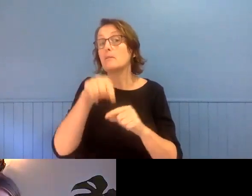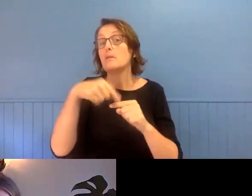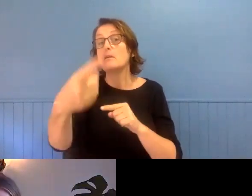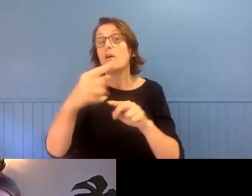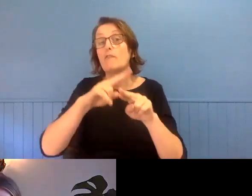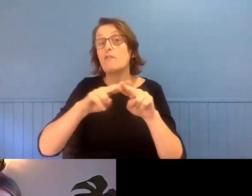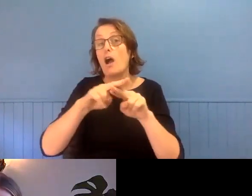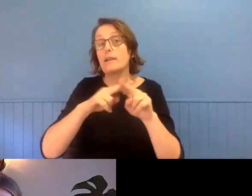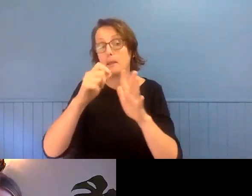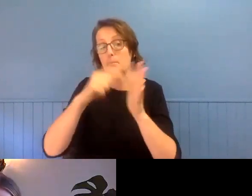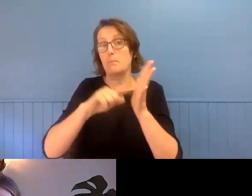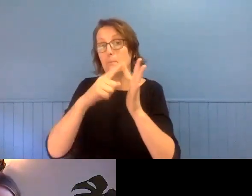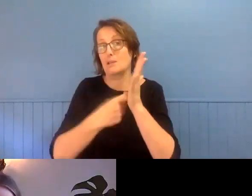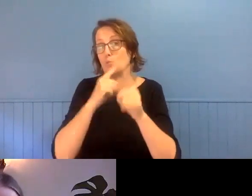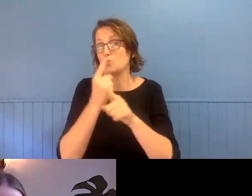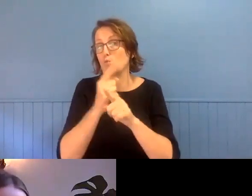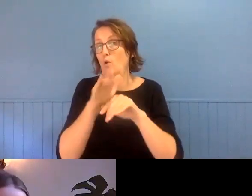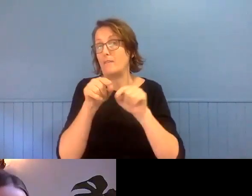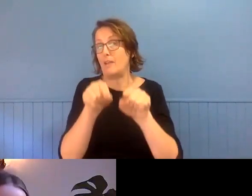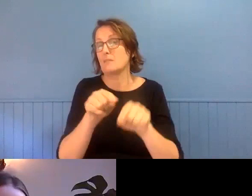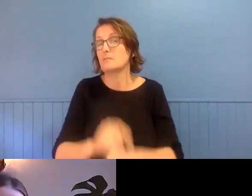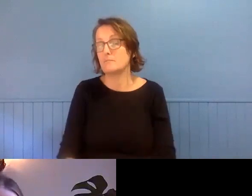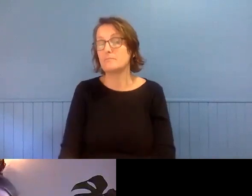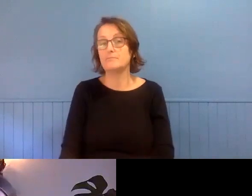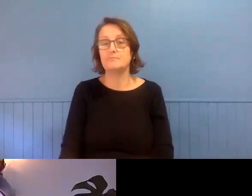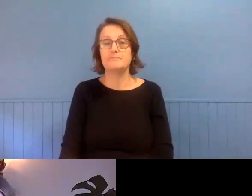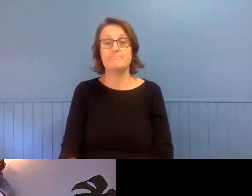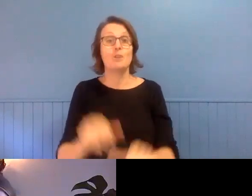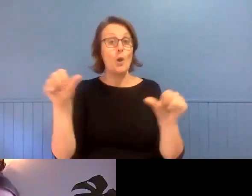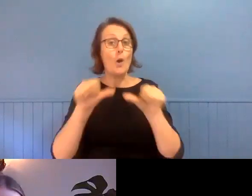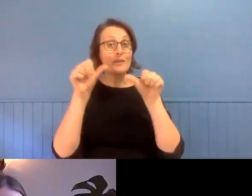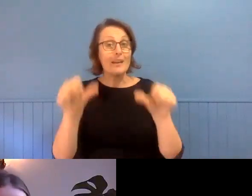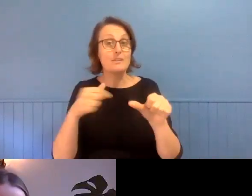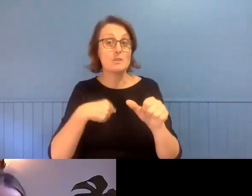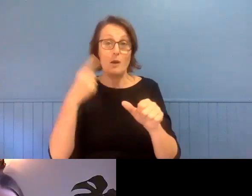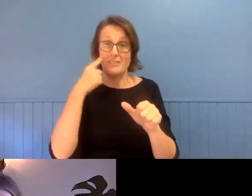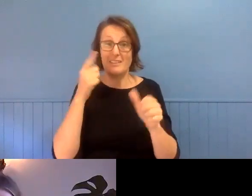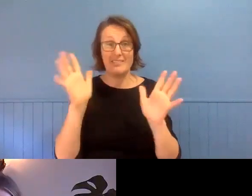said. FRANCES: That's probably all we'll have time for. TANDI PALMER